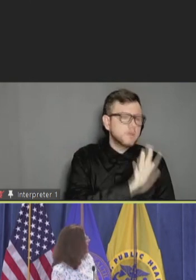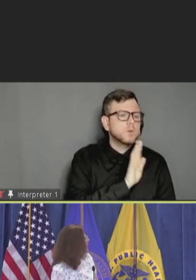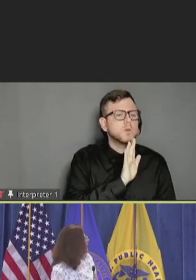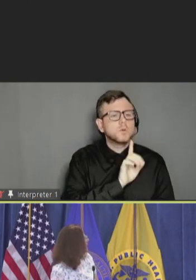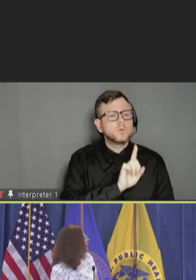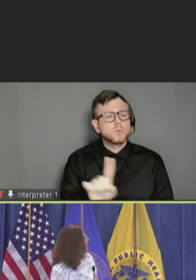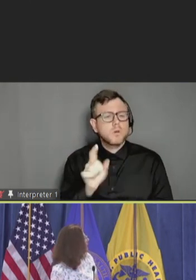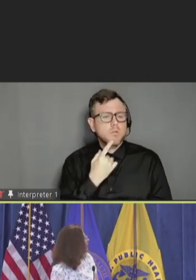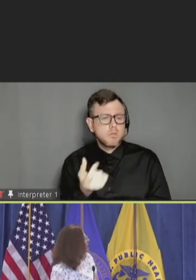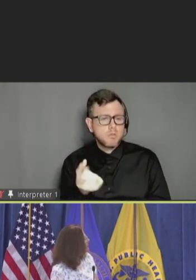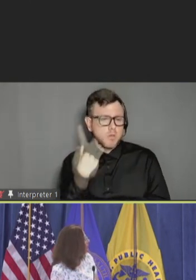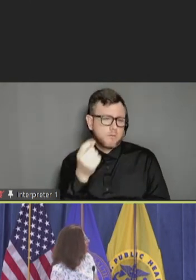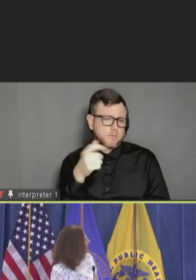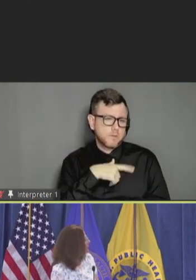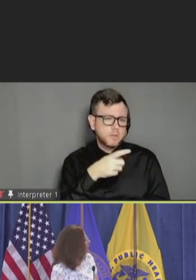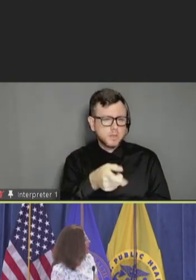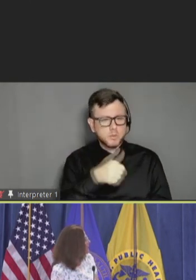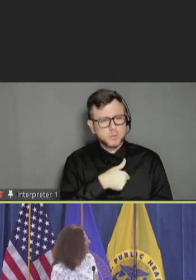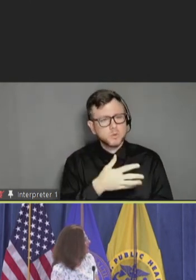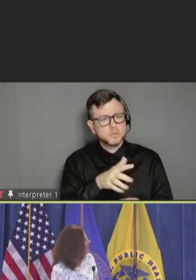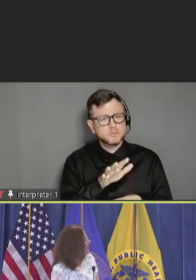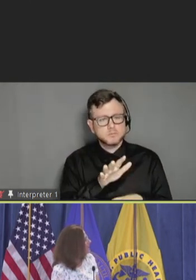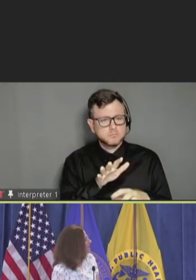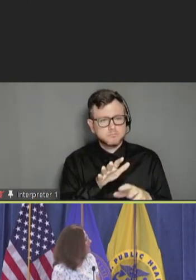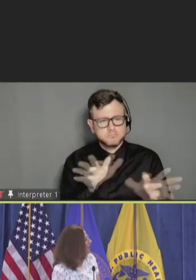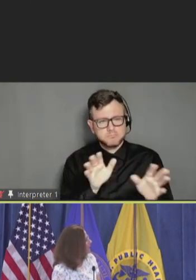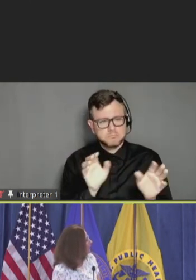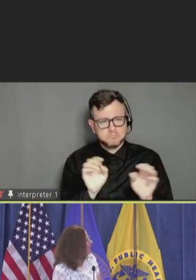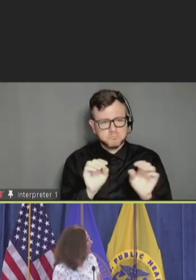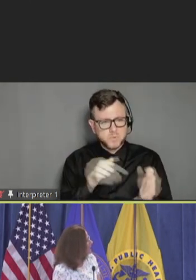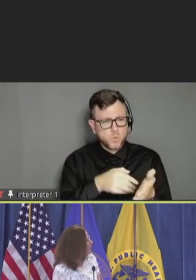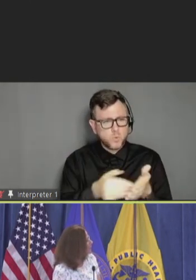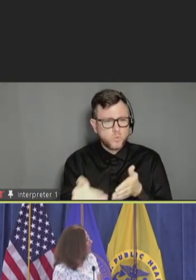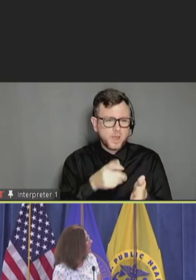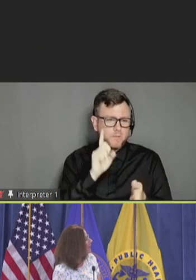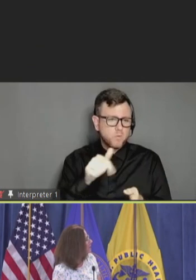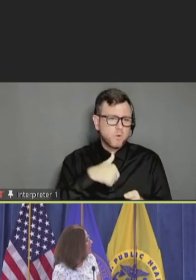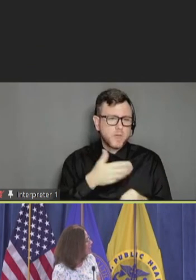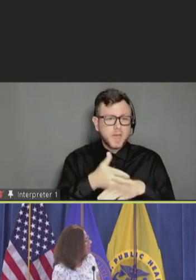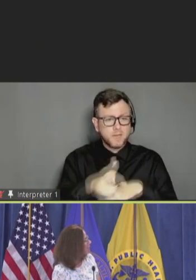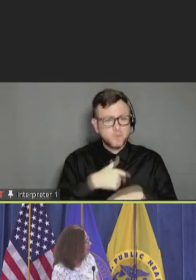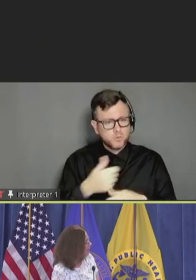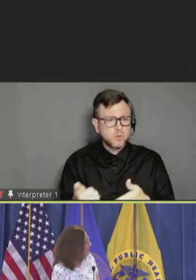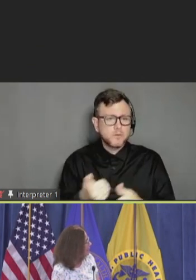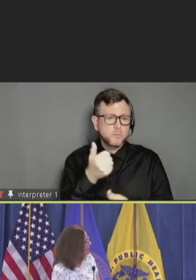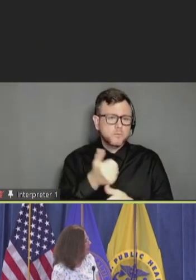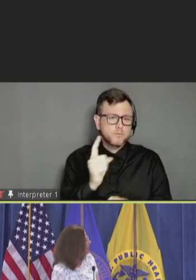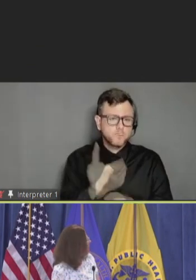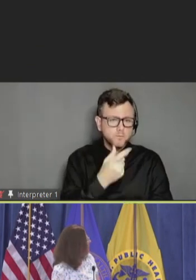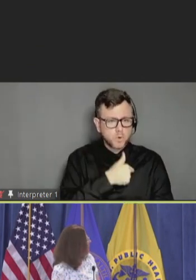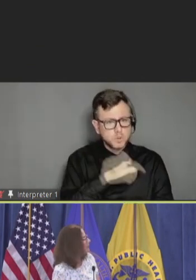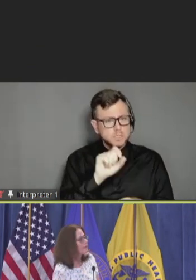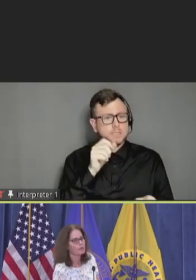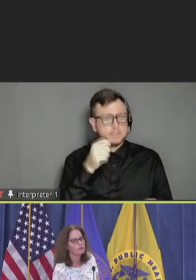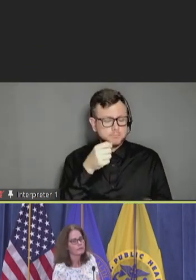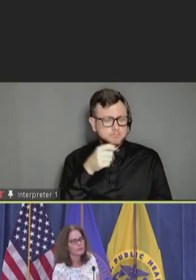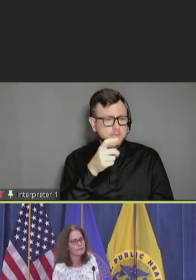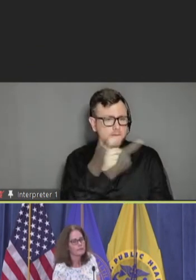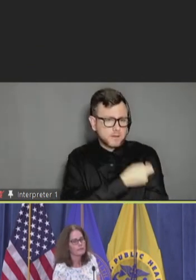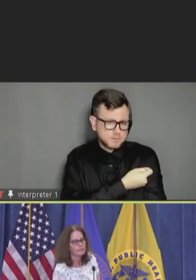And then there were 15 confirmed cases of MIS-C after vaccination. And most, 86 percent, also had COVID-19 infection.